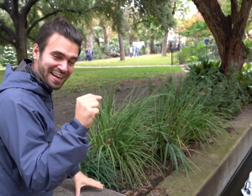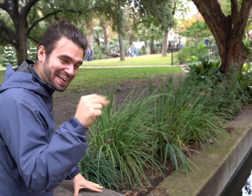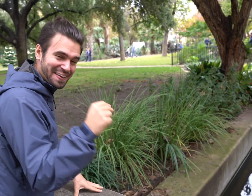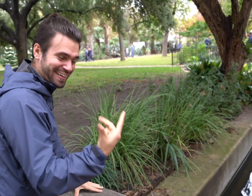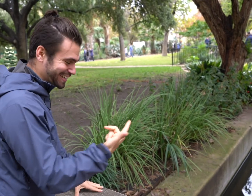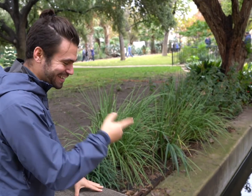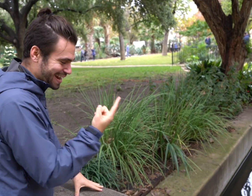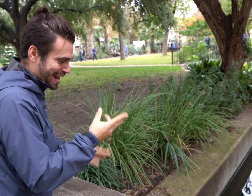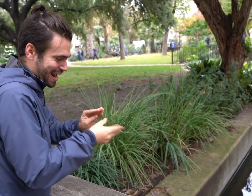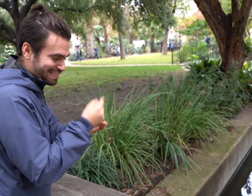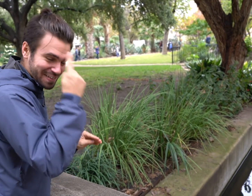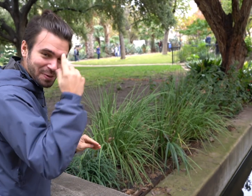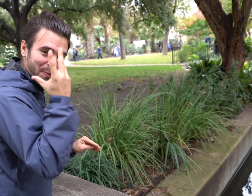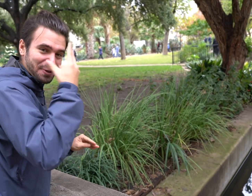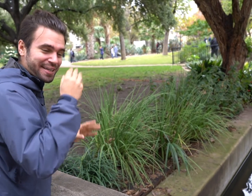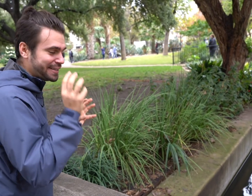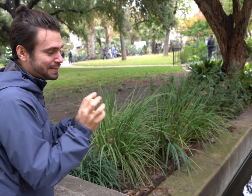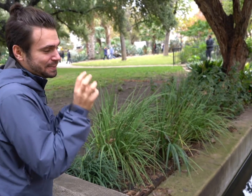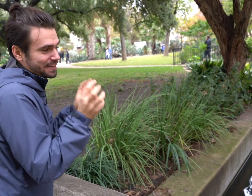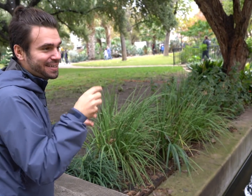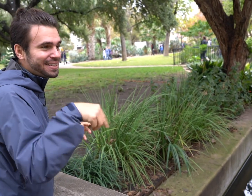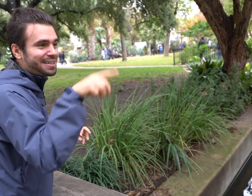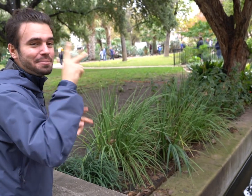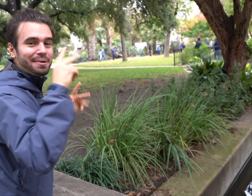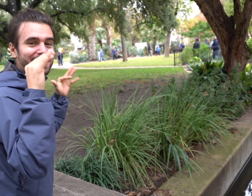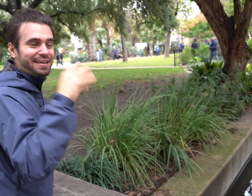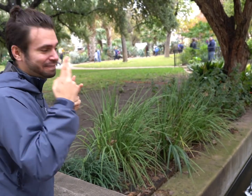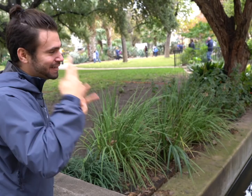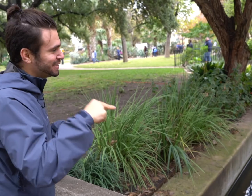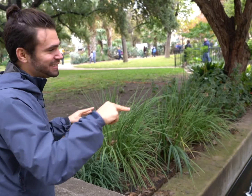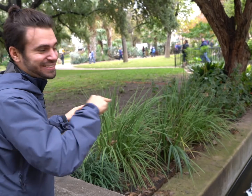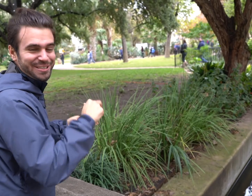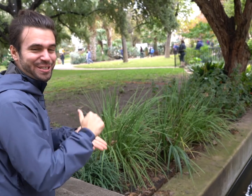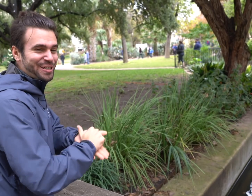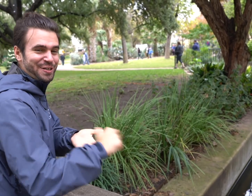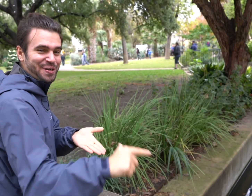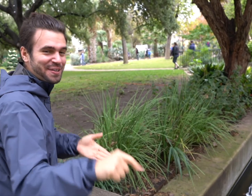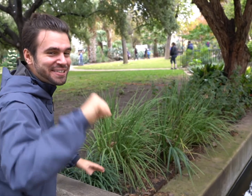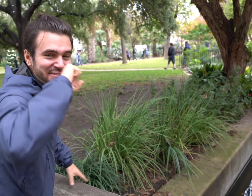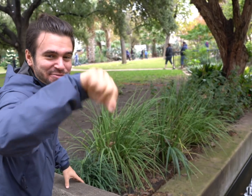They were added here for fancying the tourists.